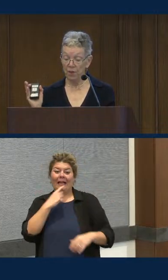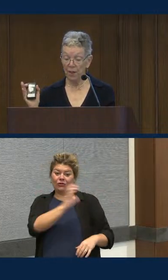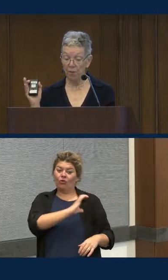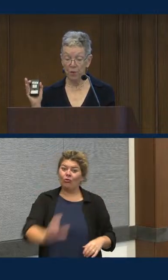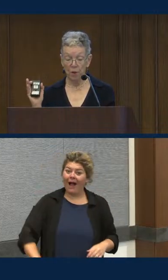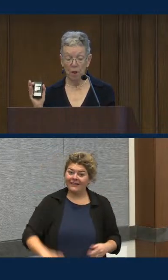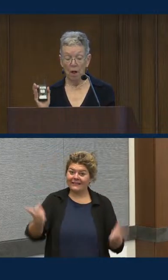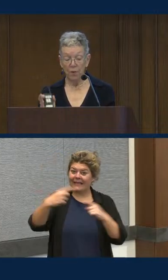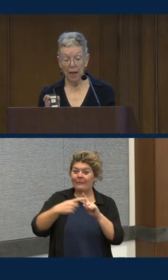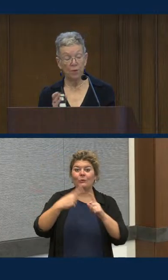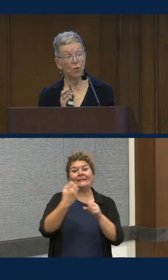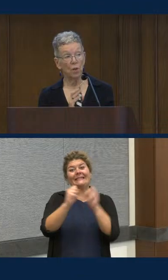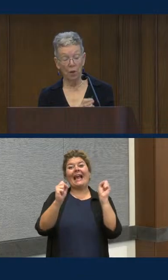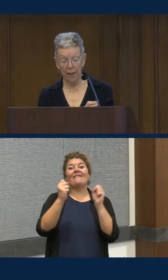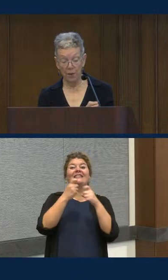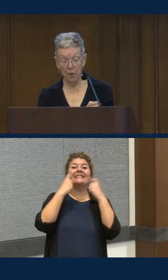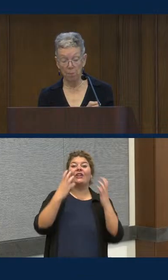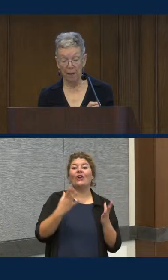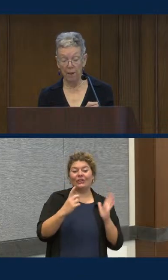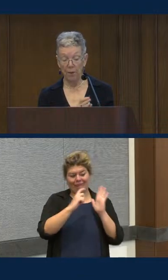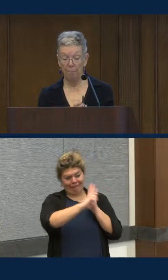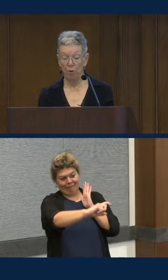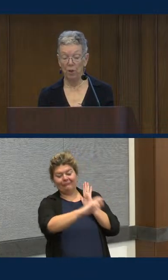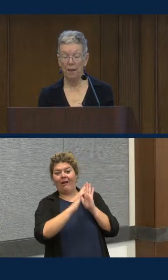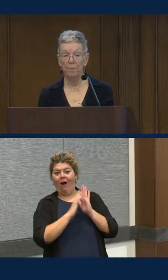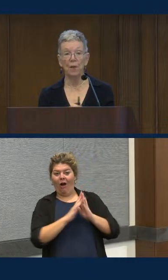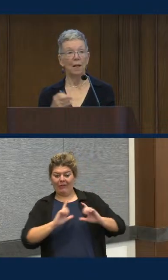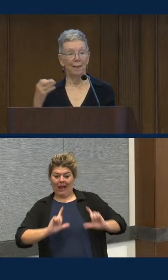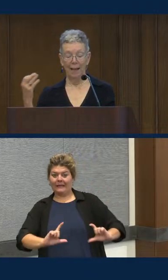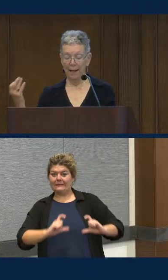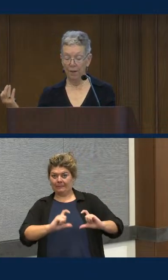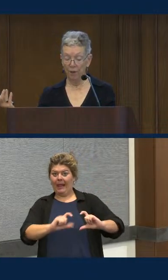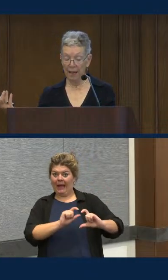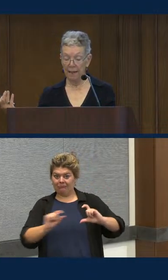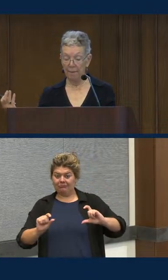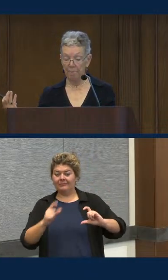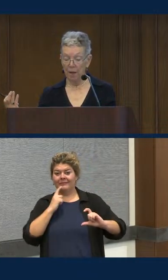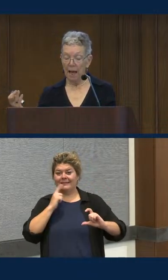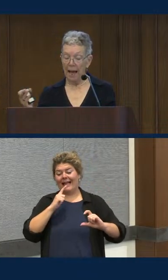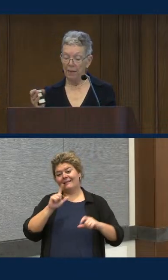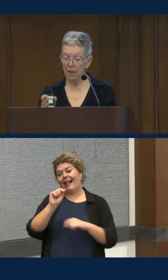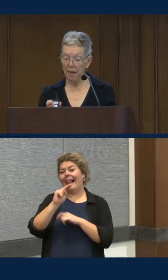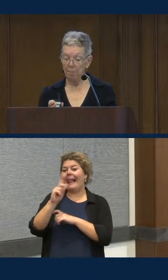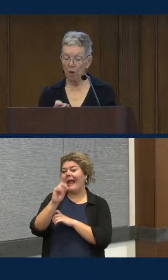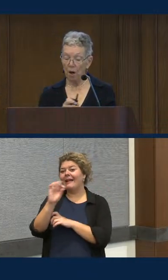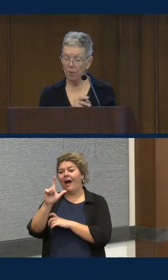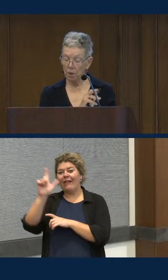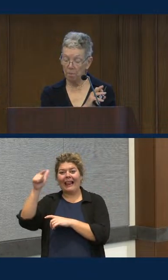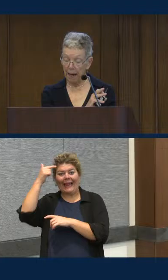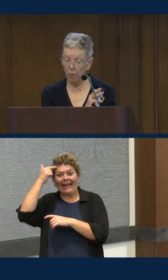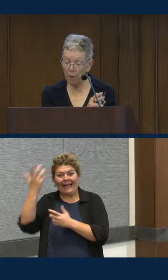license plate that proclaims, Land of Lincoln, and, taped onto